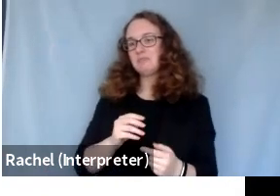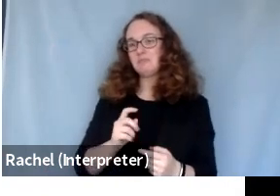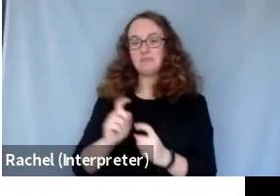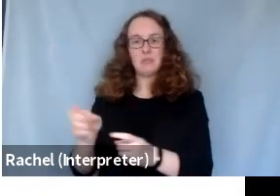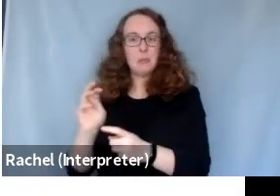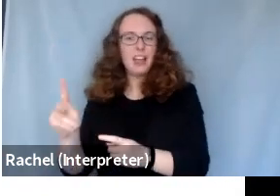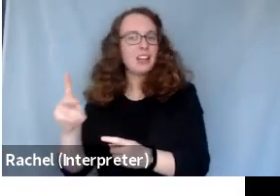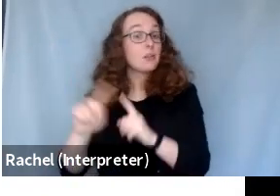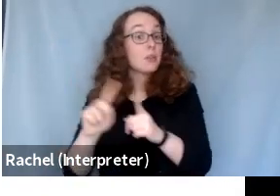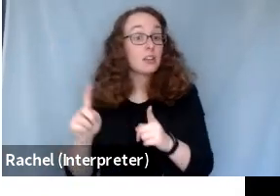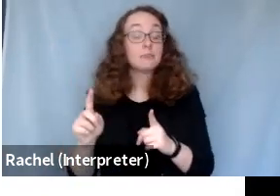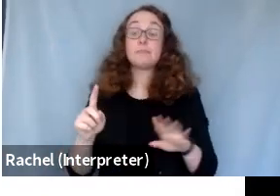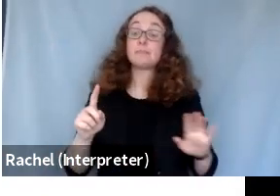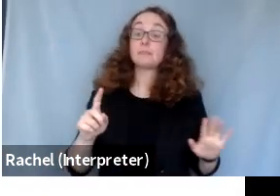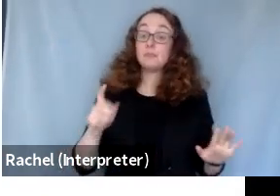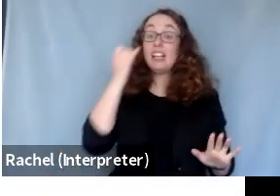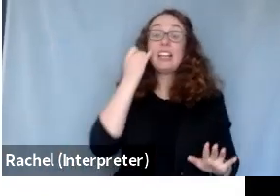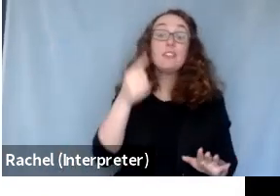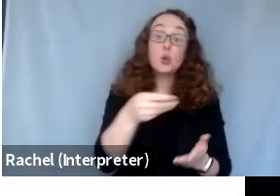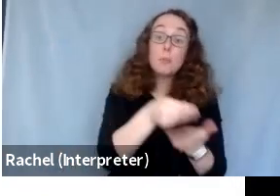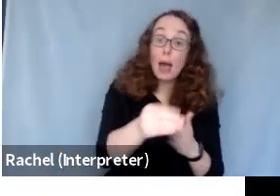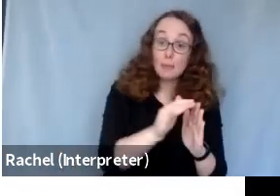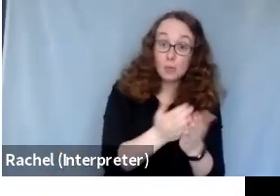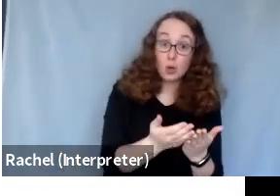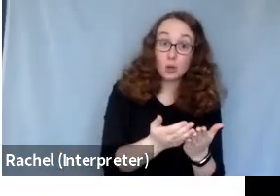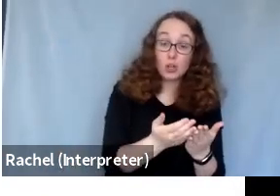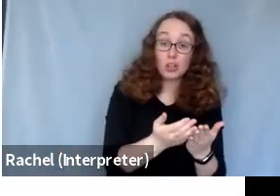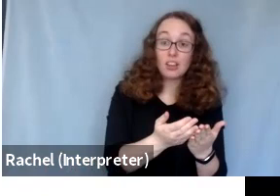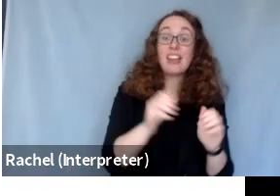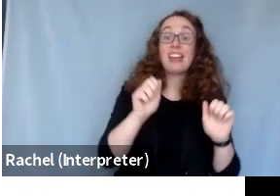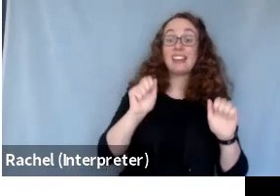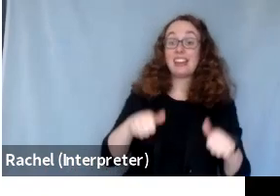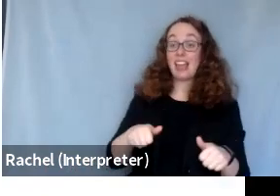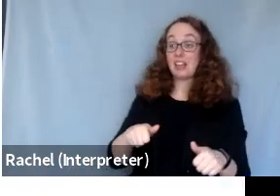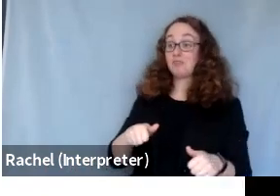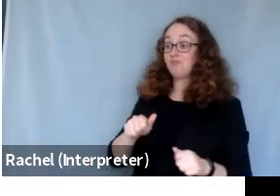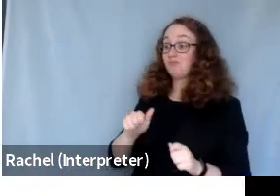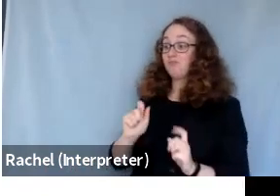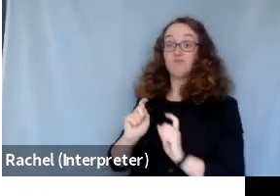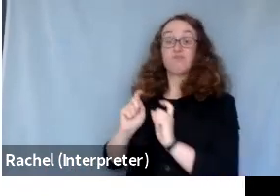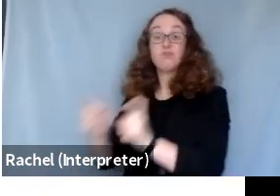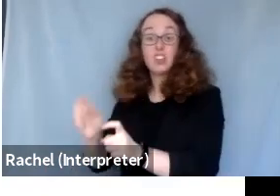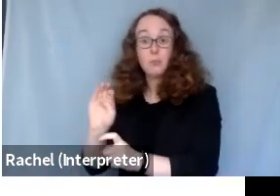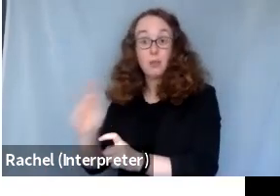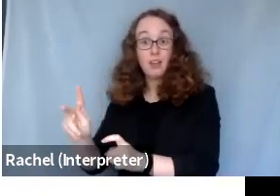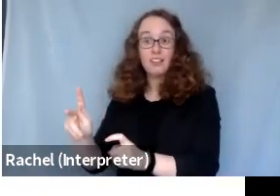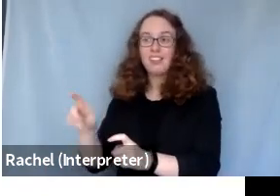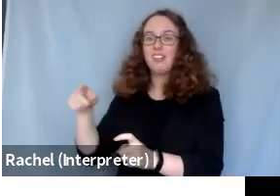book either new or used you have the ability to return it. And I'll give you guys a hint here, the